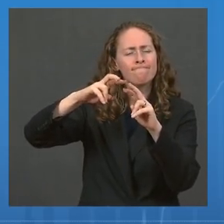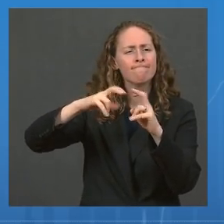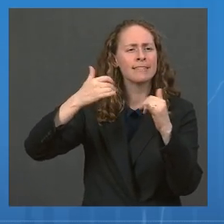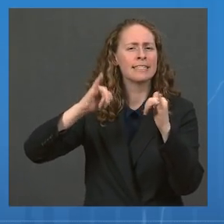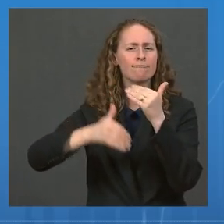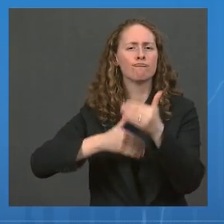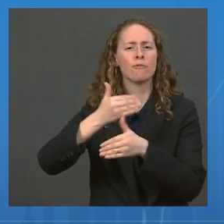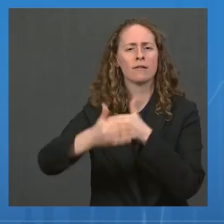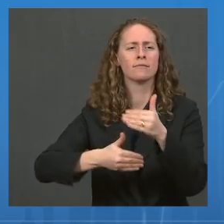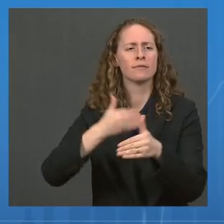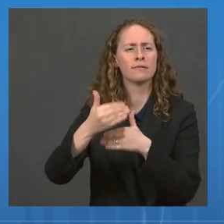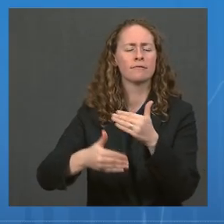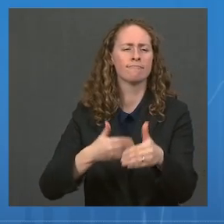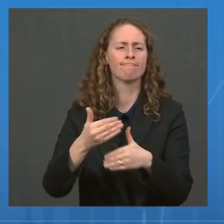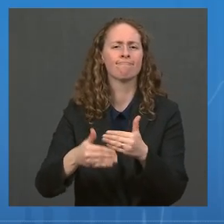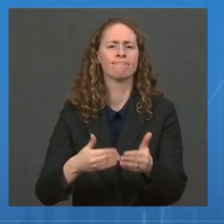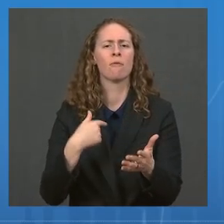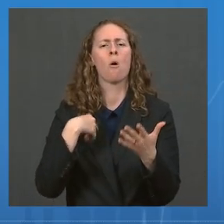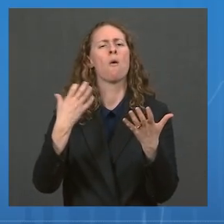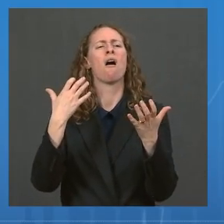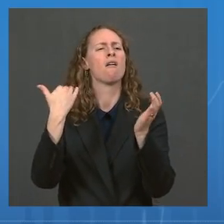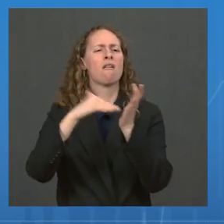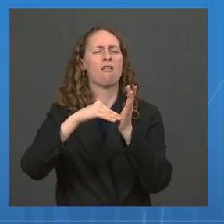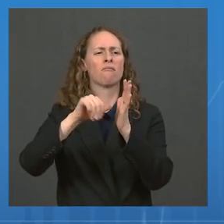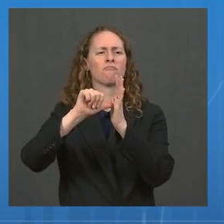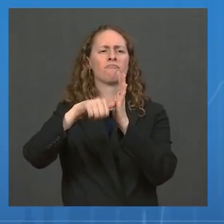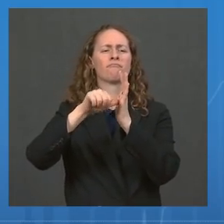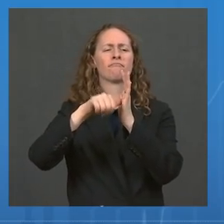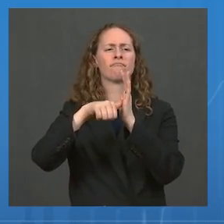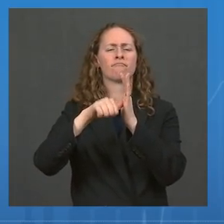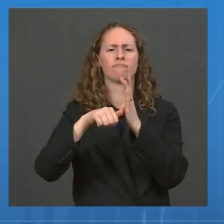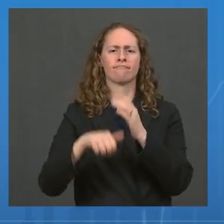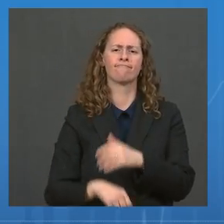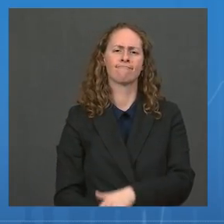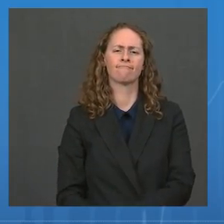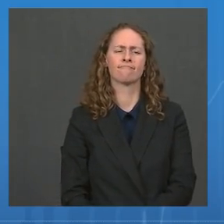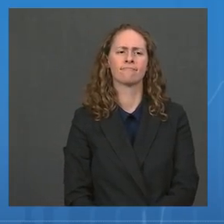But I want to reiterate that the reason to get the vaccine -- the primary series,